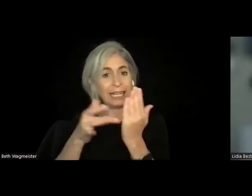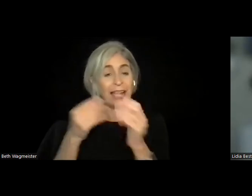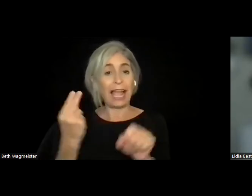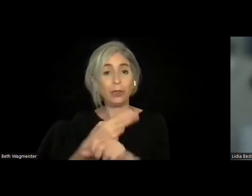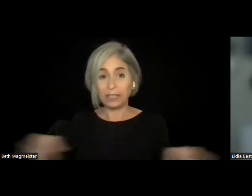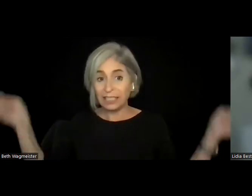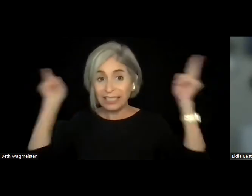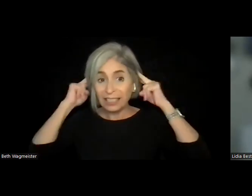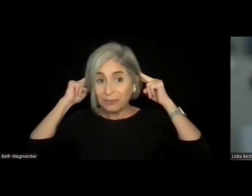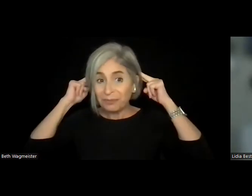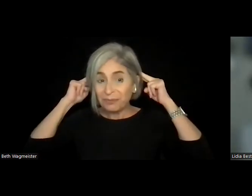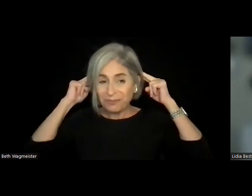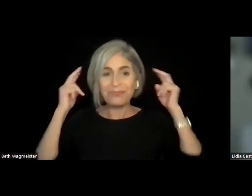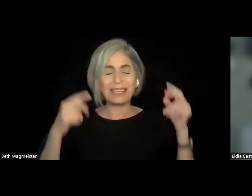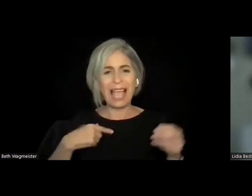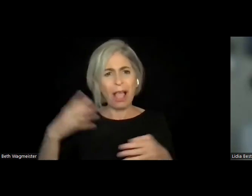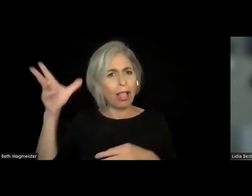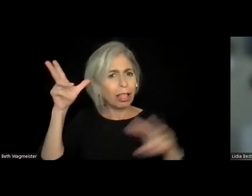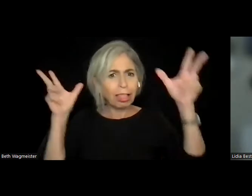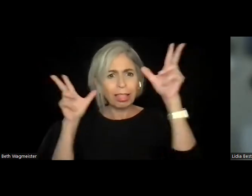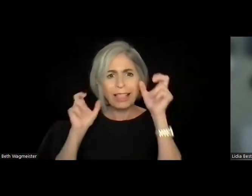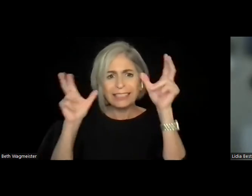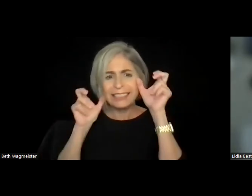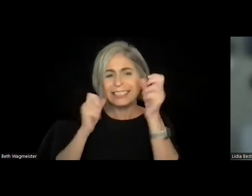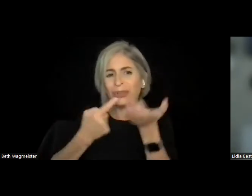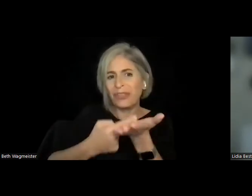is a disclosure, I'm one of the recipients of the neuro technology